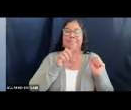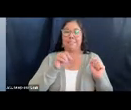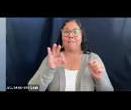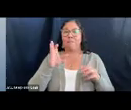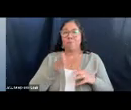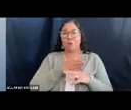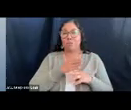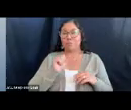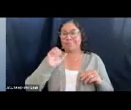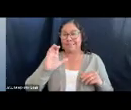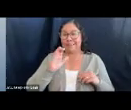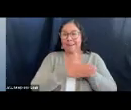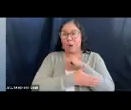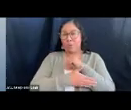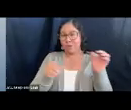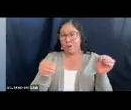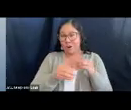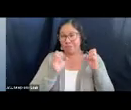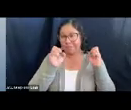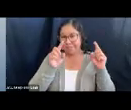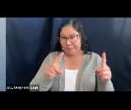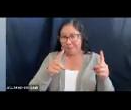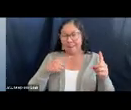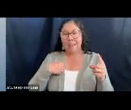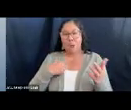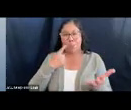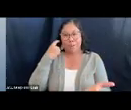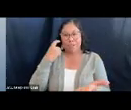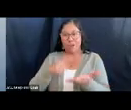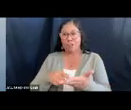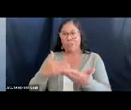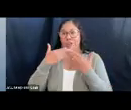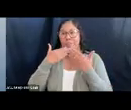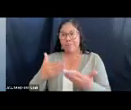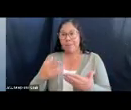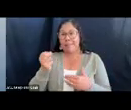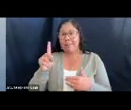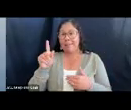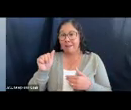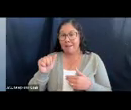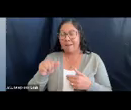and Sacramento County Office of Education, I to Sap,